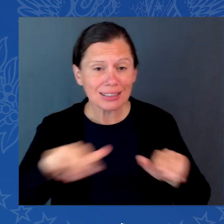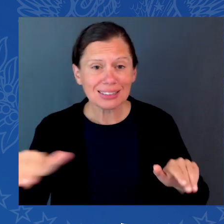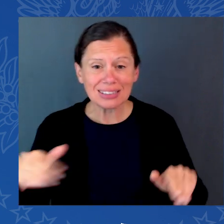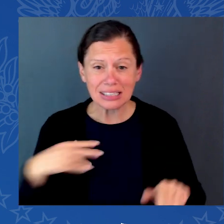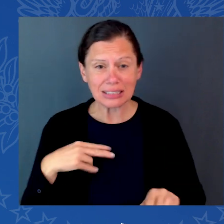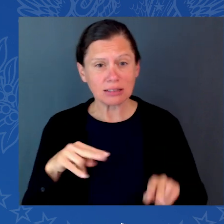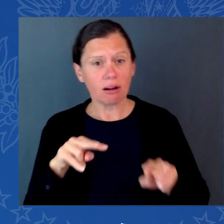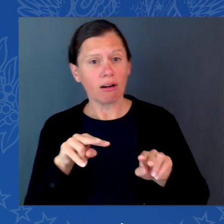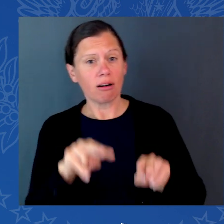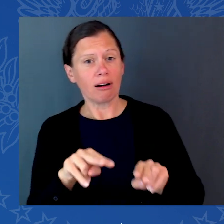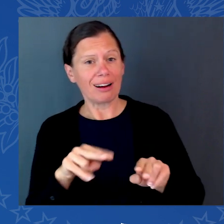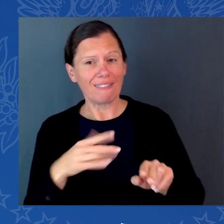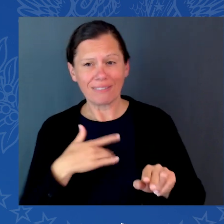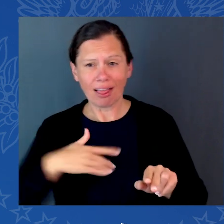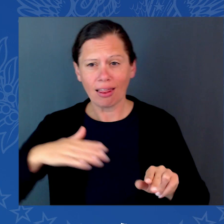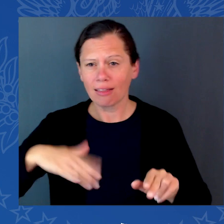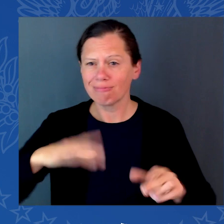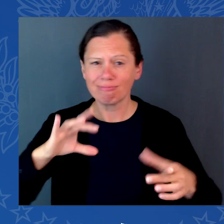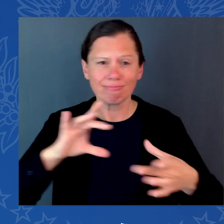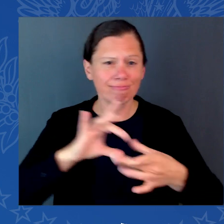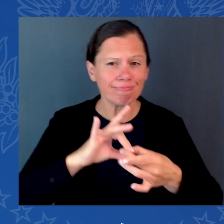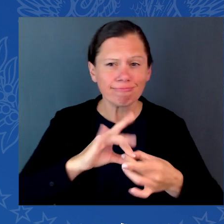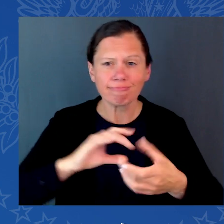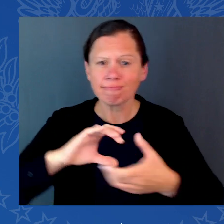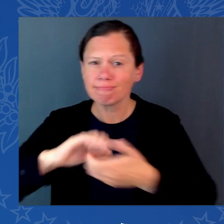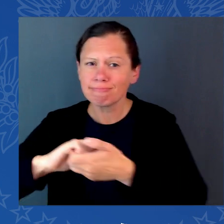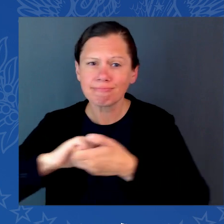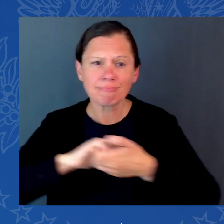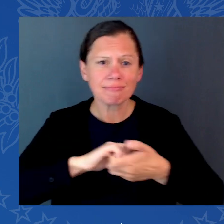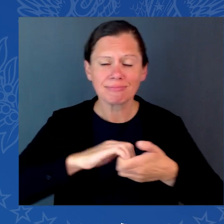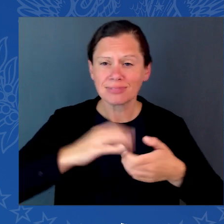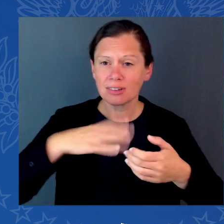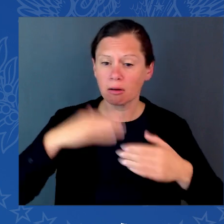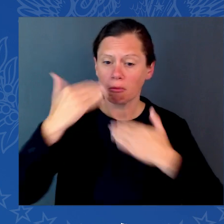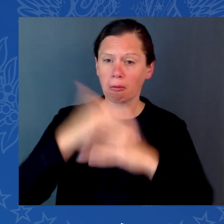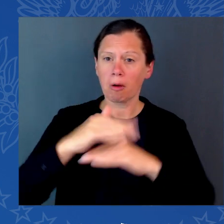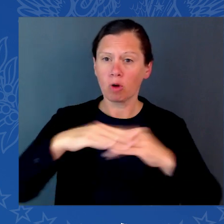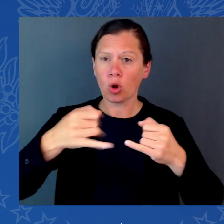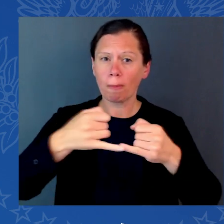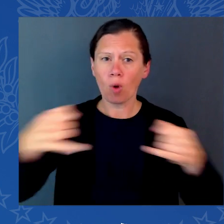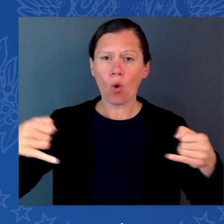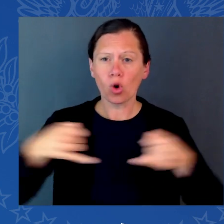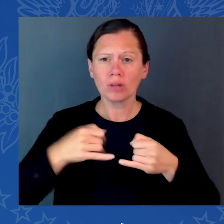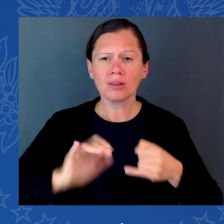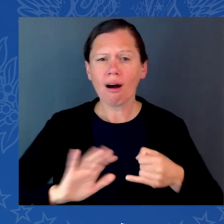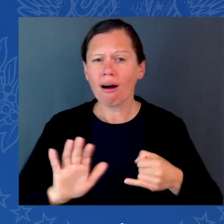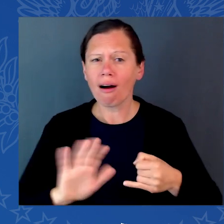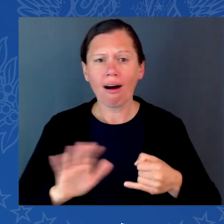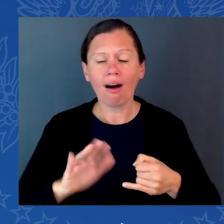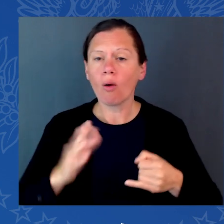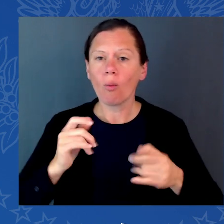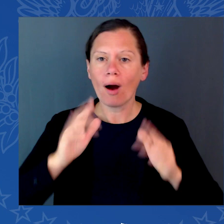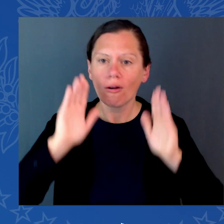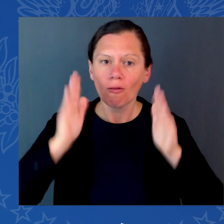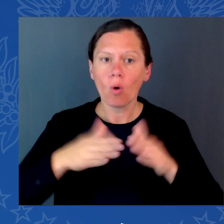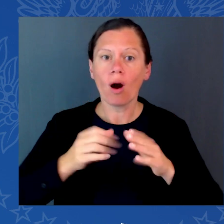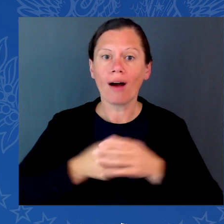We believe that connectivity is a means to not only increase mutual trade